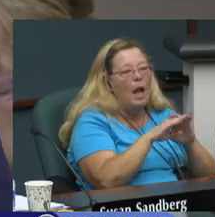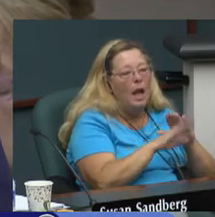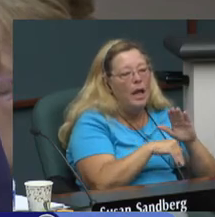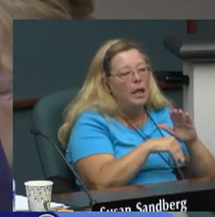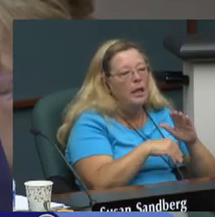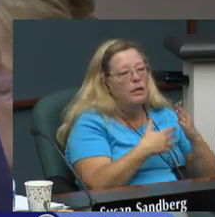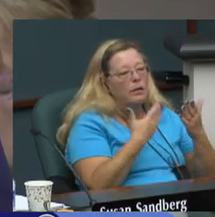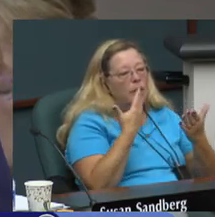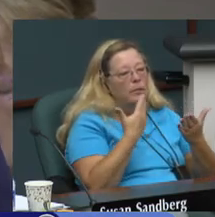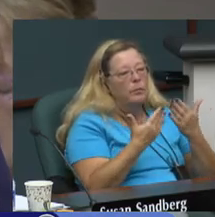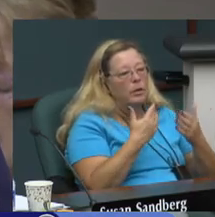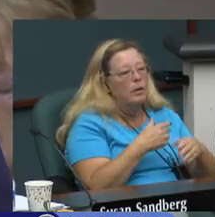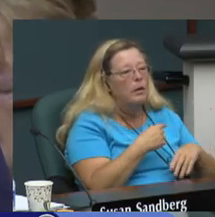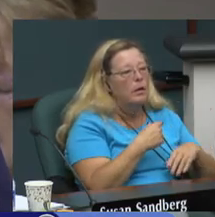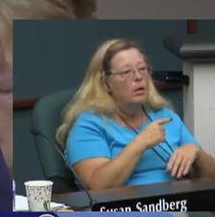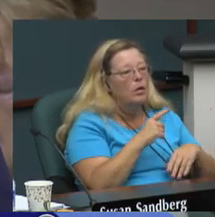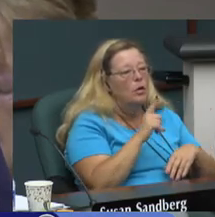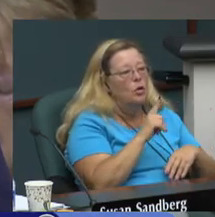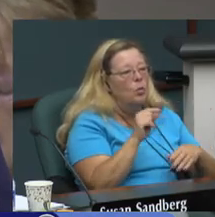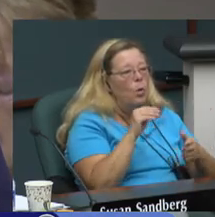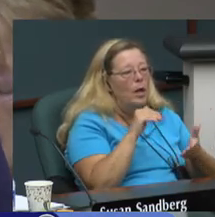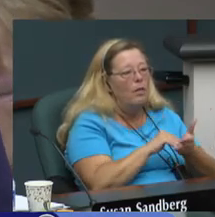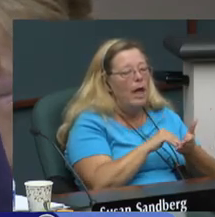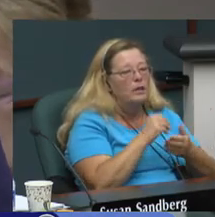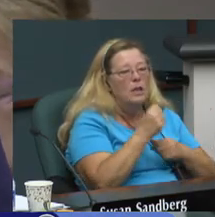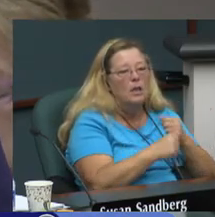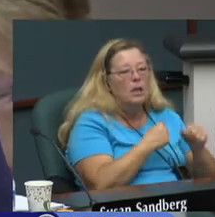say fifteen twenty thousand dollars a year they're not going to be able to